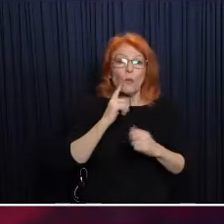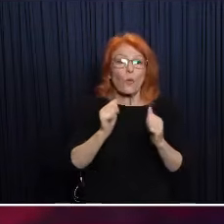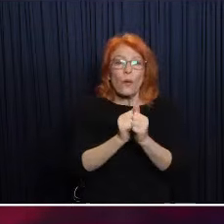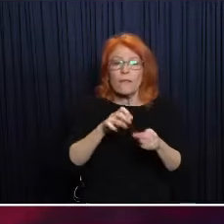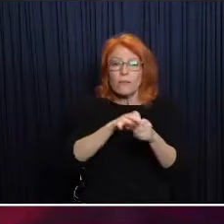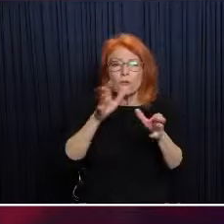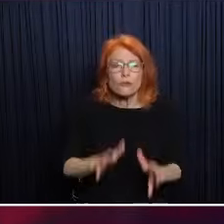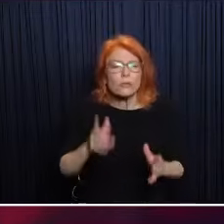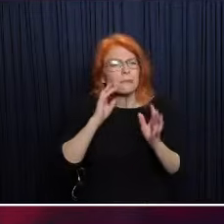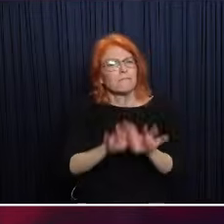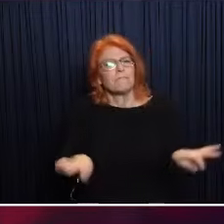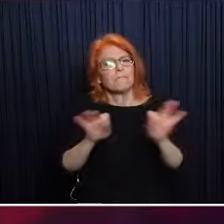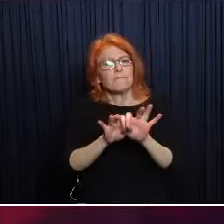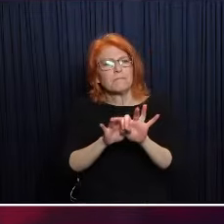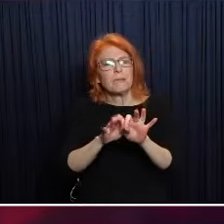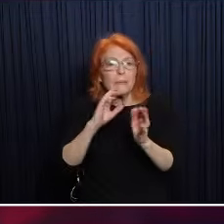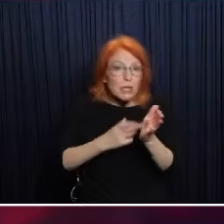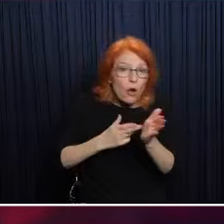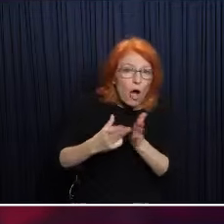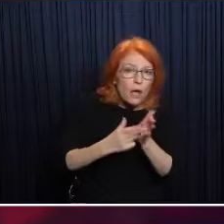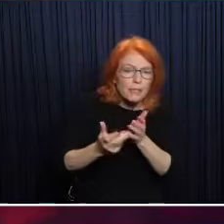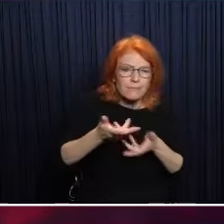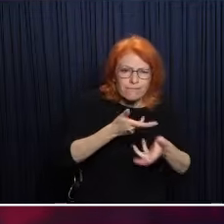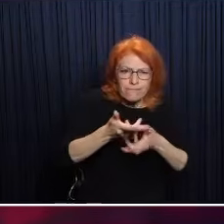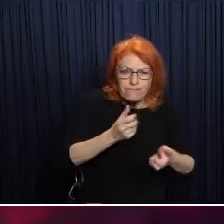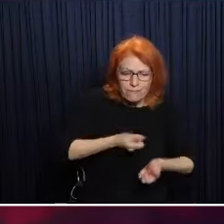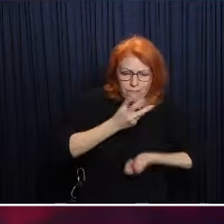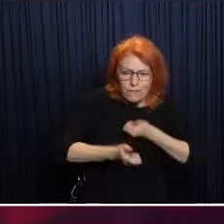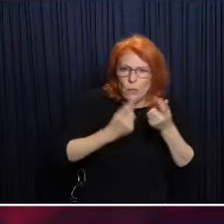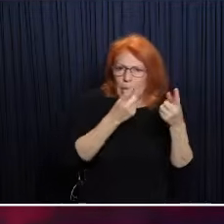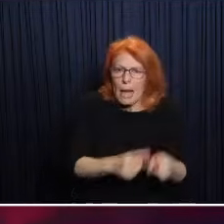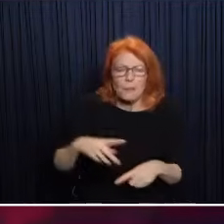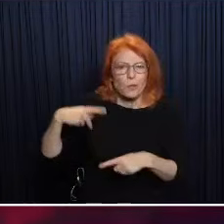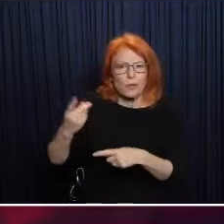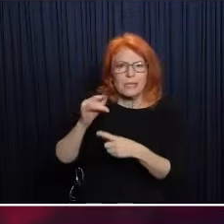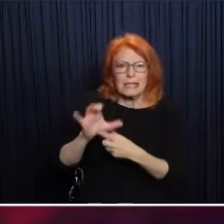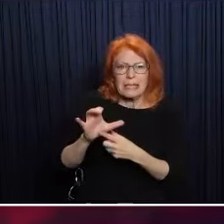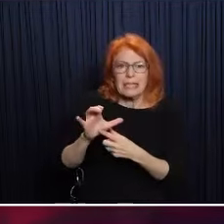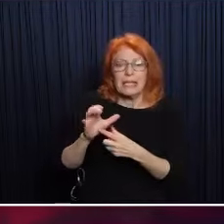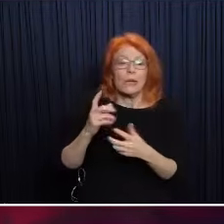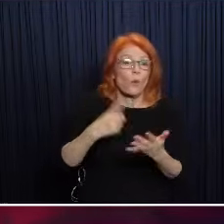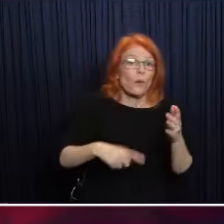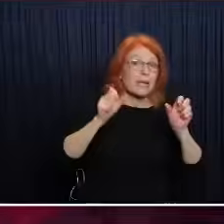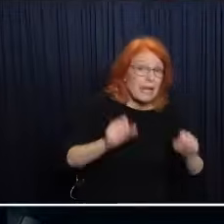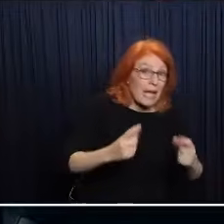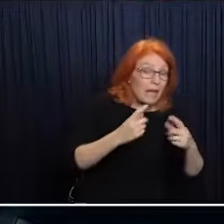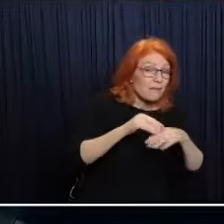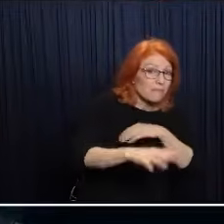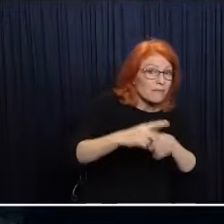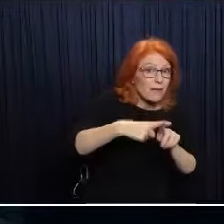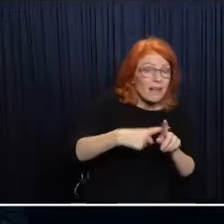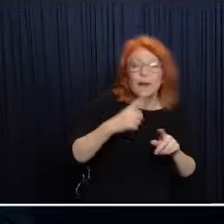SO TRAVELING TO D.C. IS NOT THE